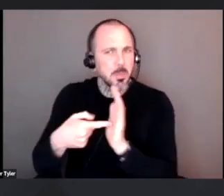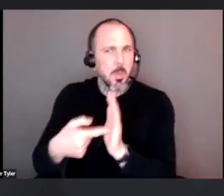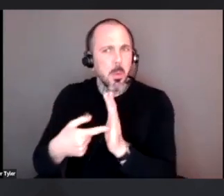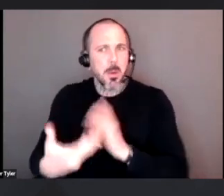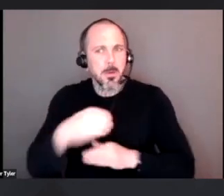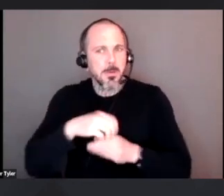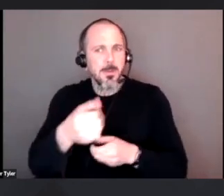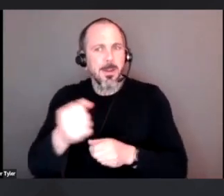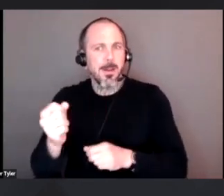For me, I guess